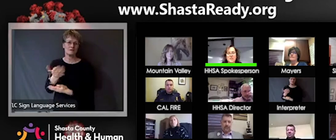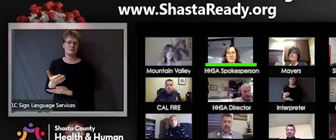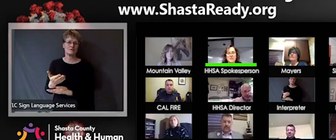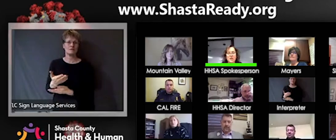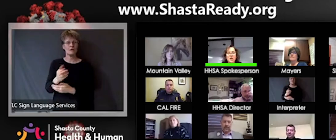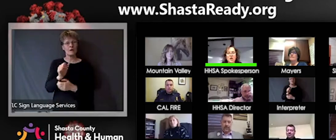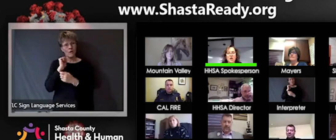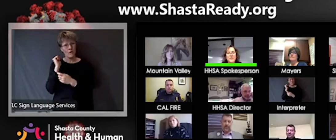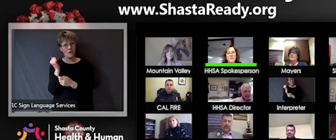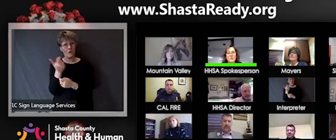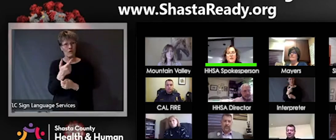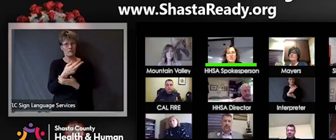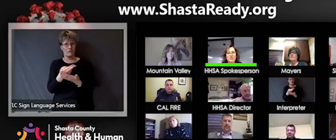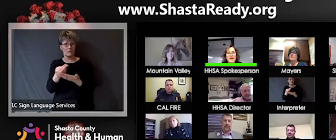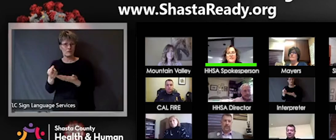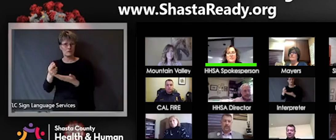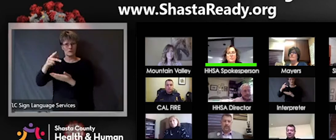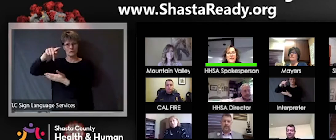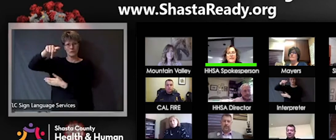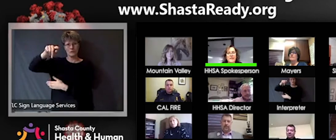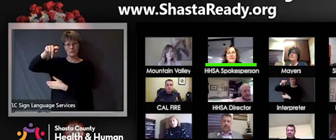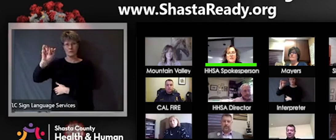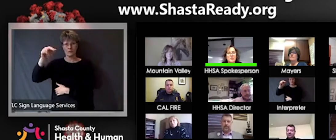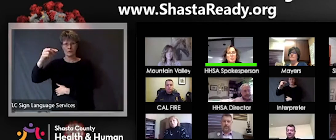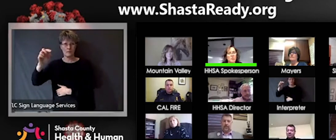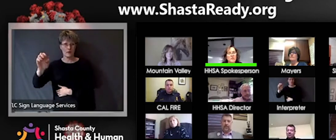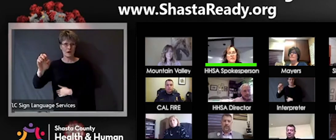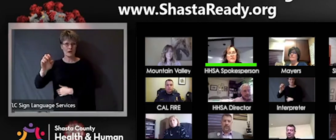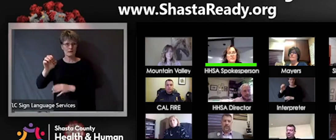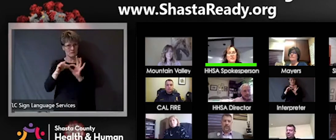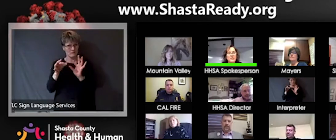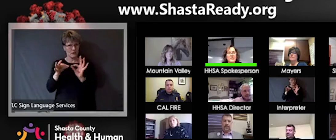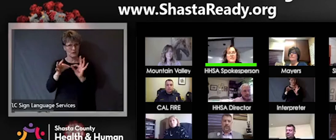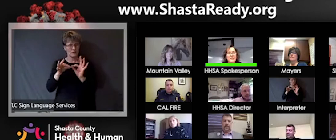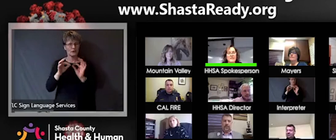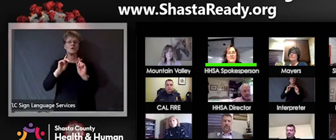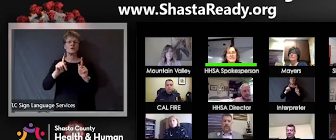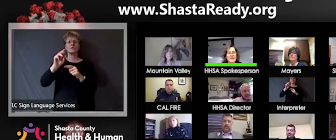mentioned are available on ShastaReady.org if you click on the link that says